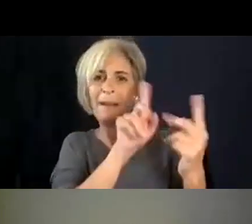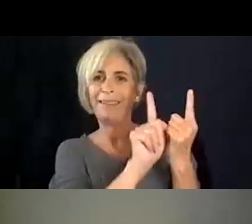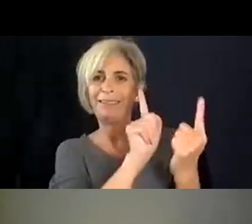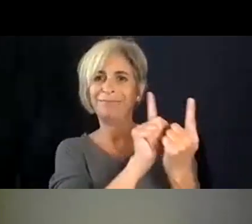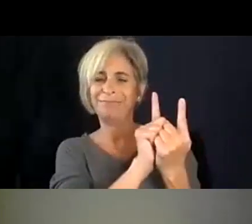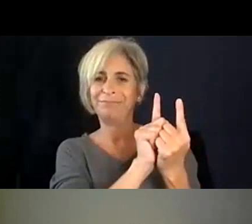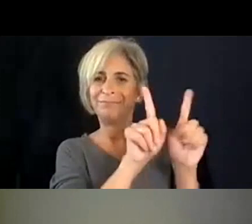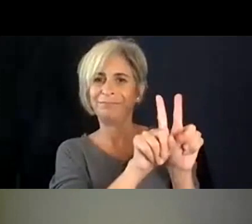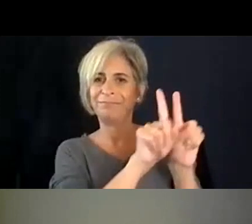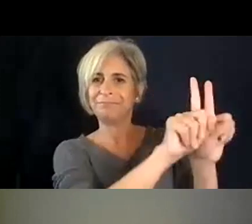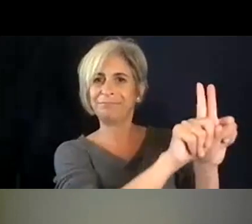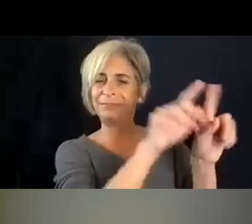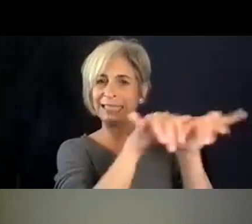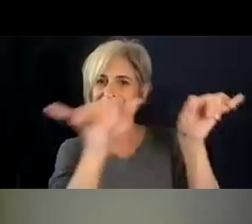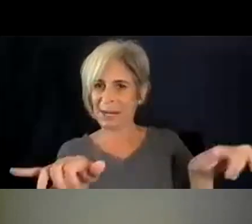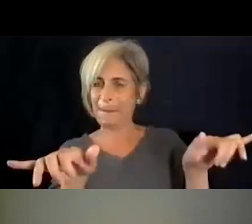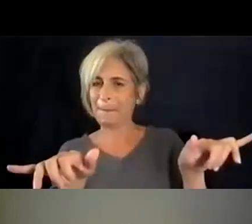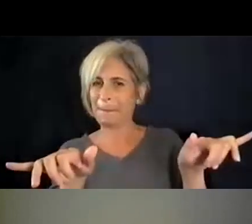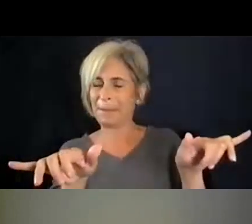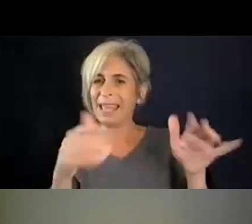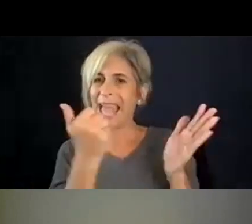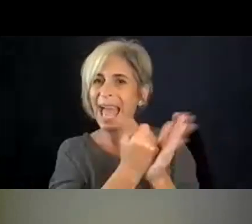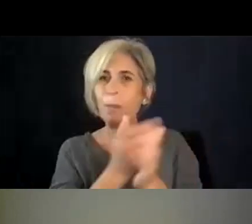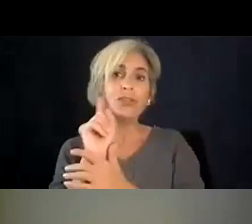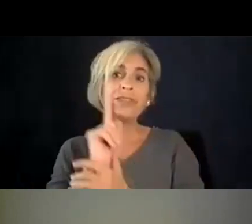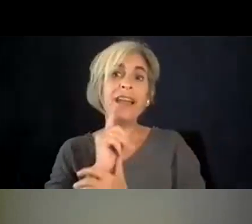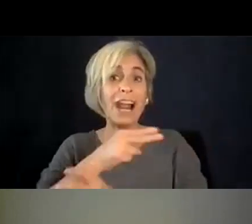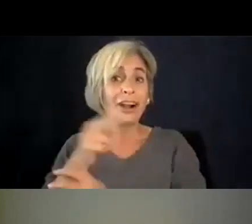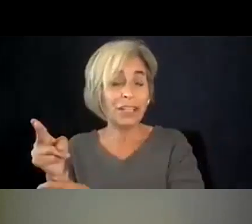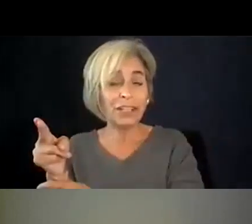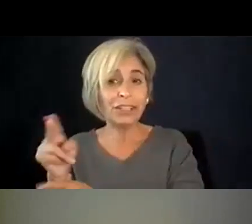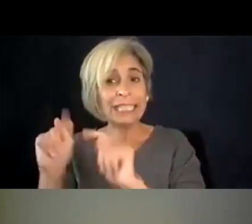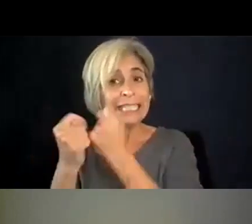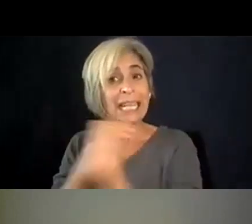That buddy system will help your deaf and hard of hearing team members feel